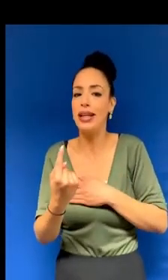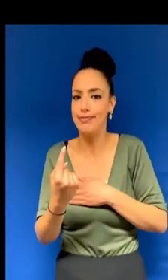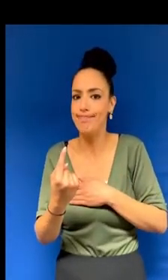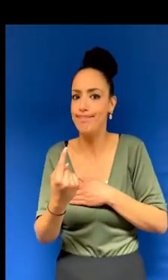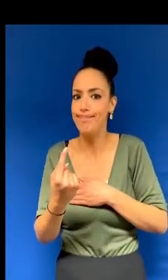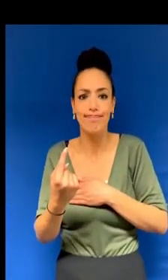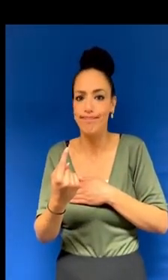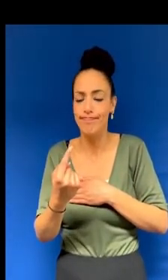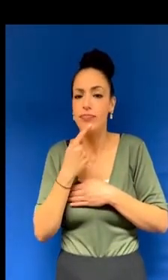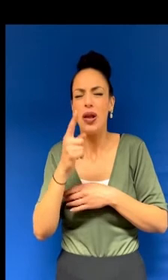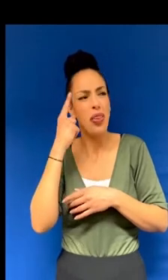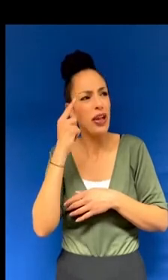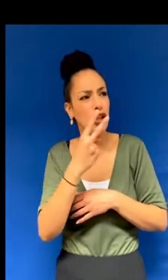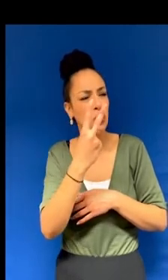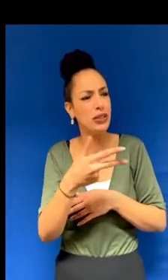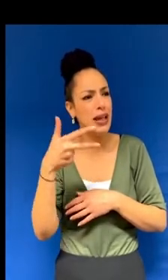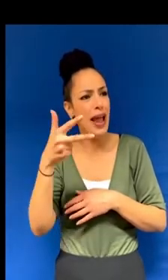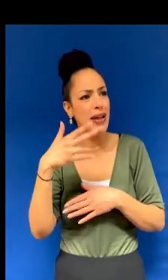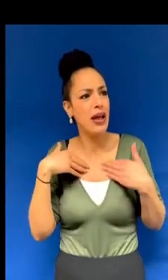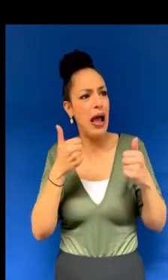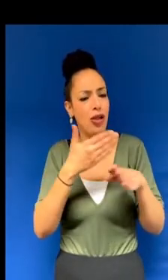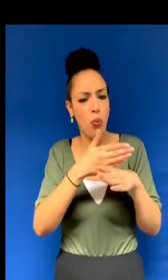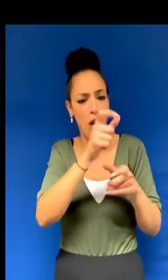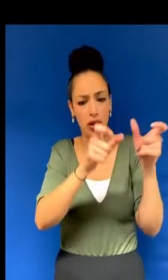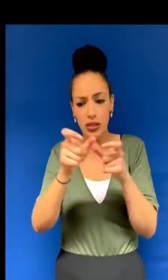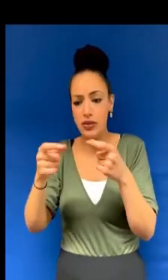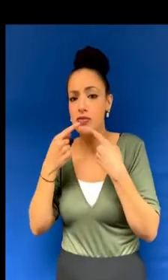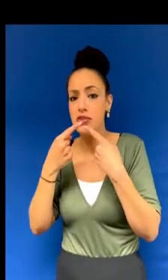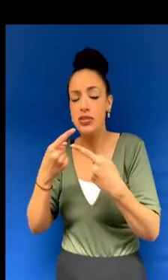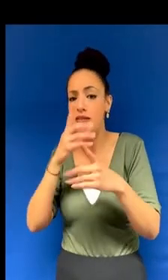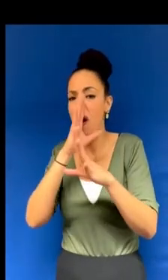pure rage I'm hearing from health workers about the fact that 111 is an English-only services,